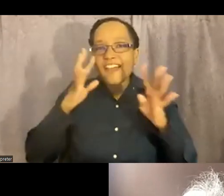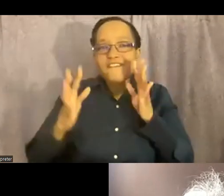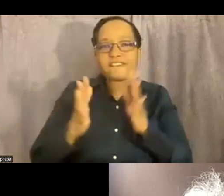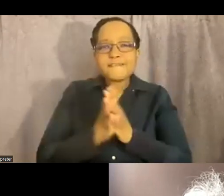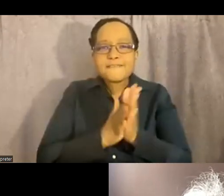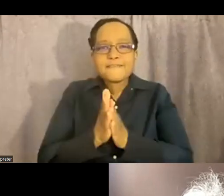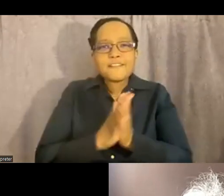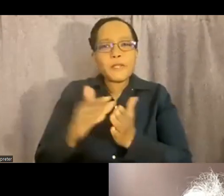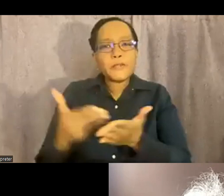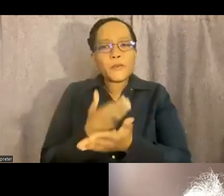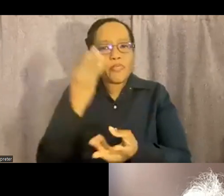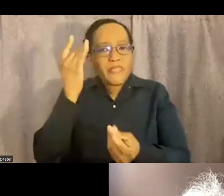about what might that look like.